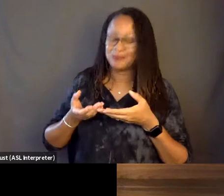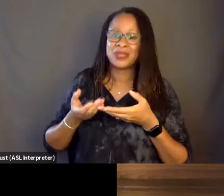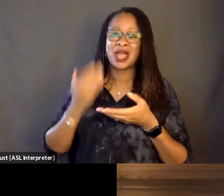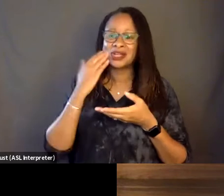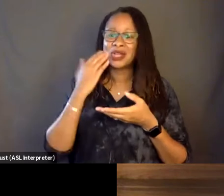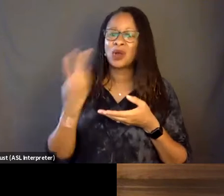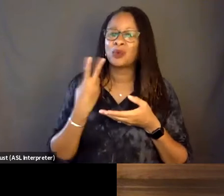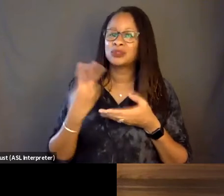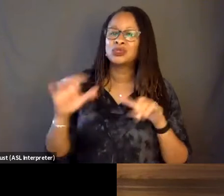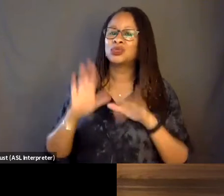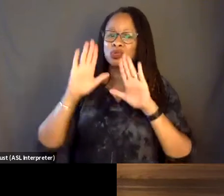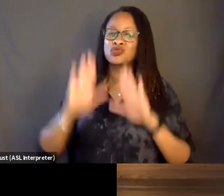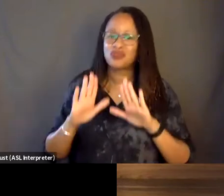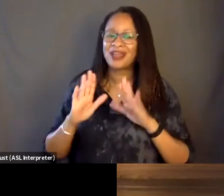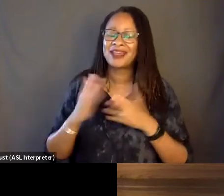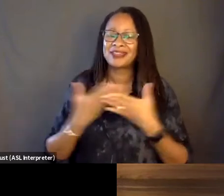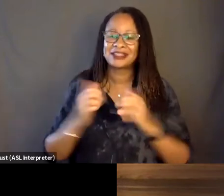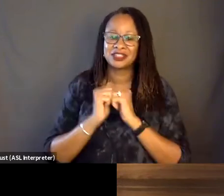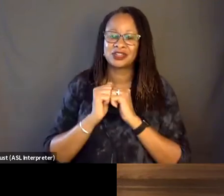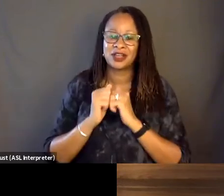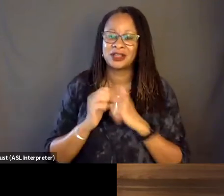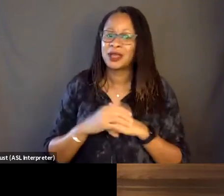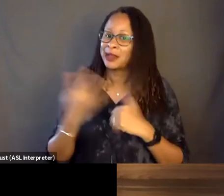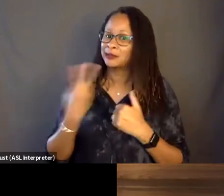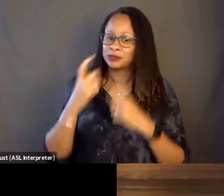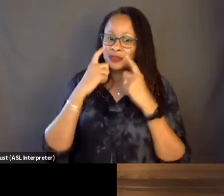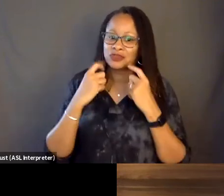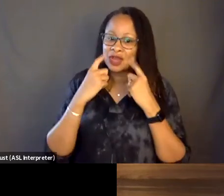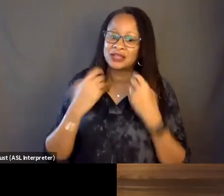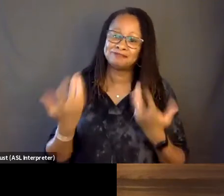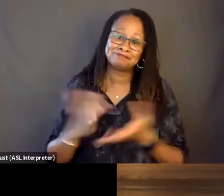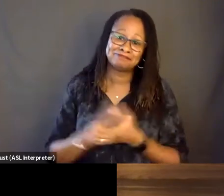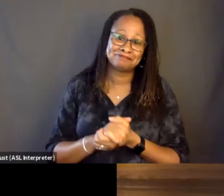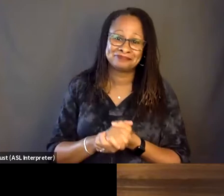And he gave me all those camera cards back, and we cried. And that was the journey of making this.